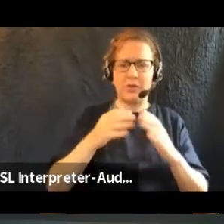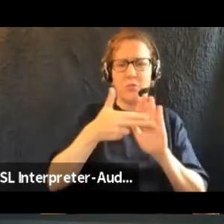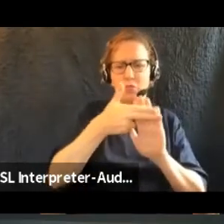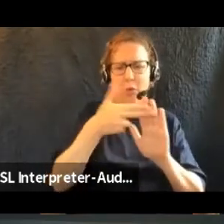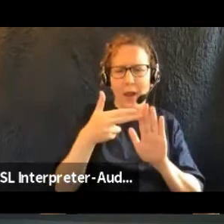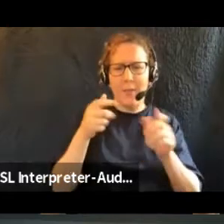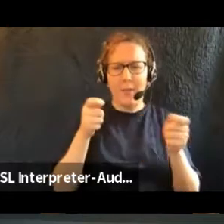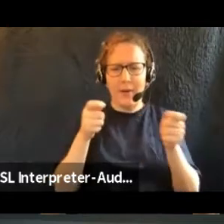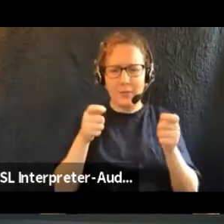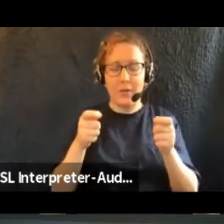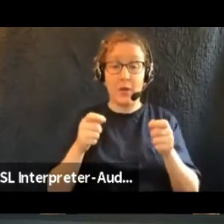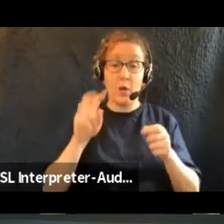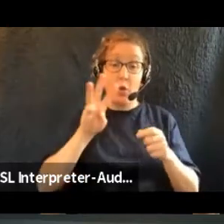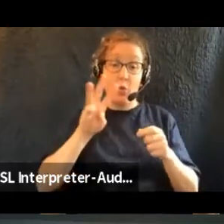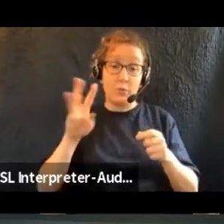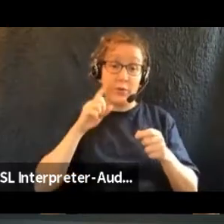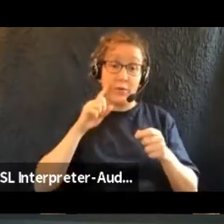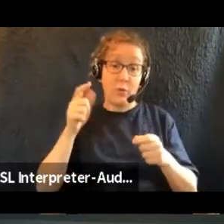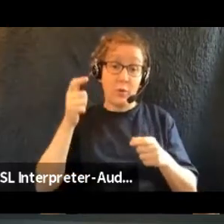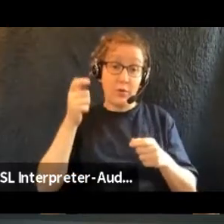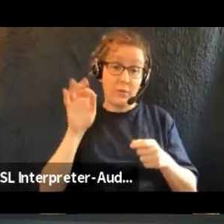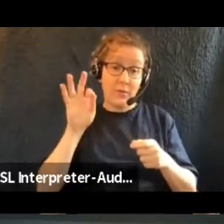for the Fellowship that I work on as well as our social media.